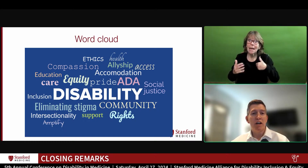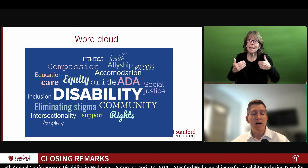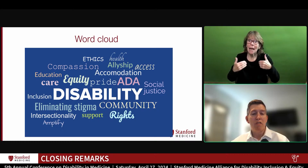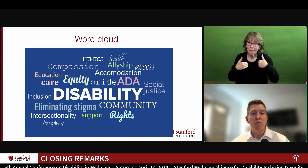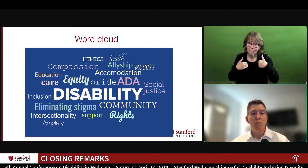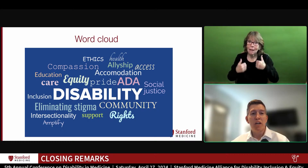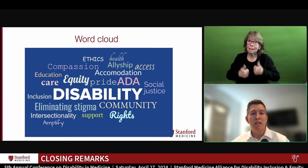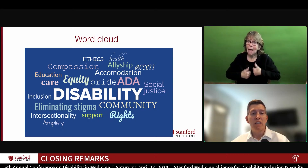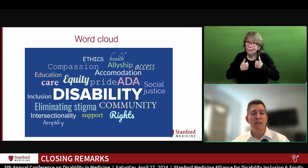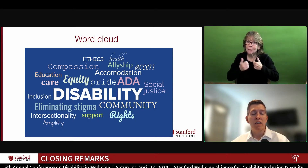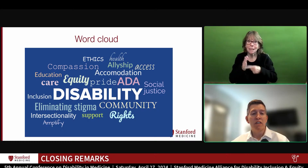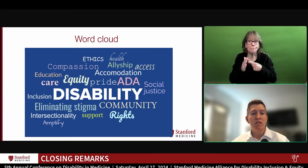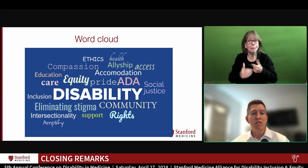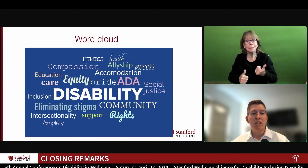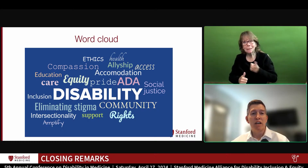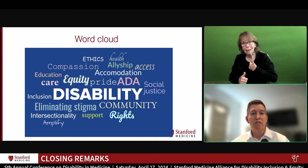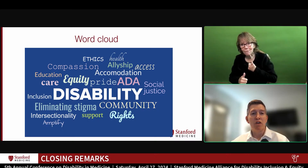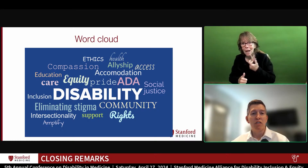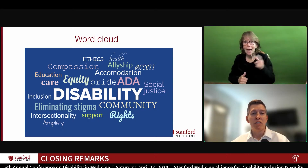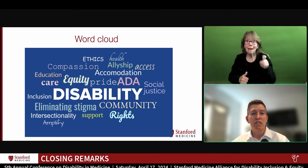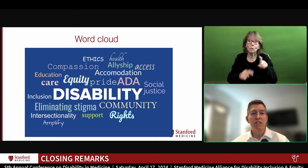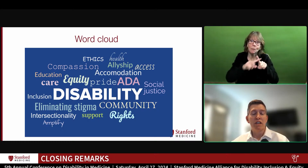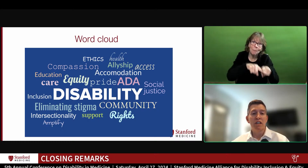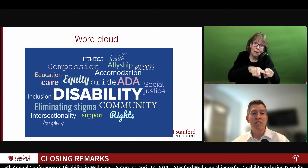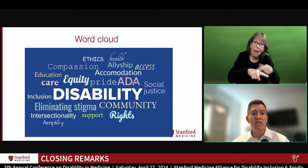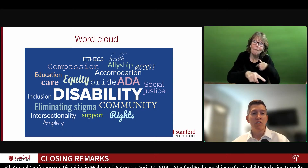I have paid caregivers, I have volunteer caregivers,